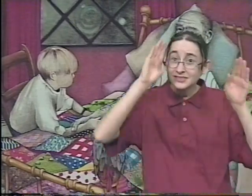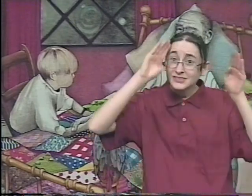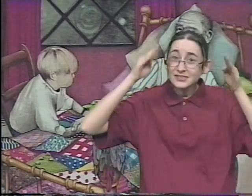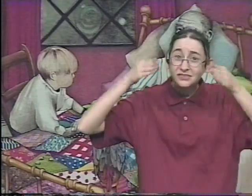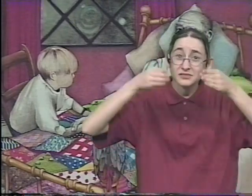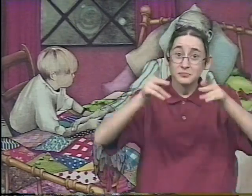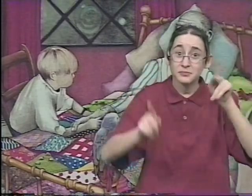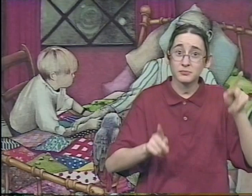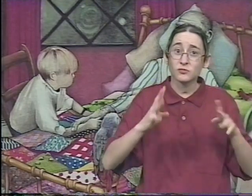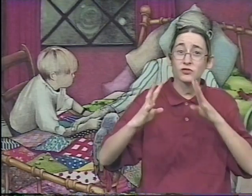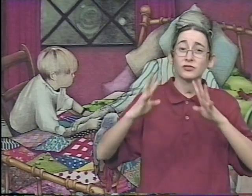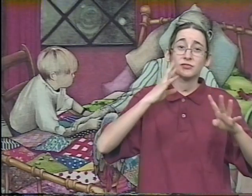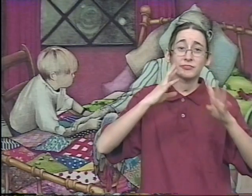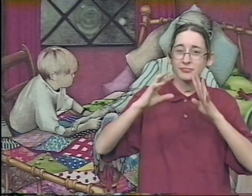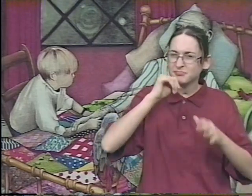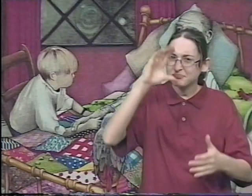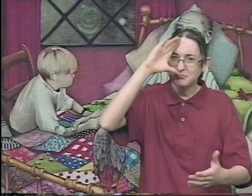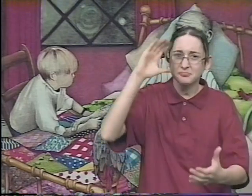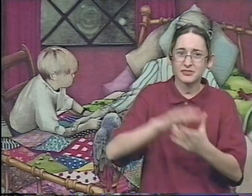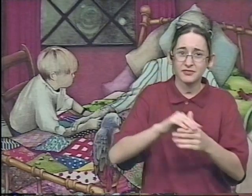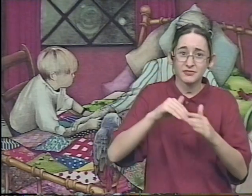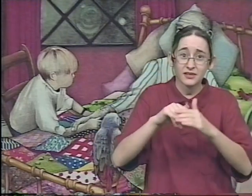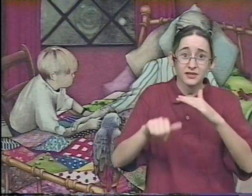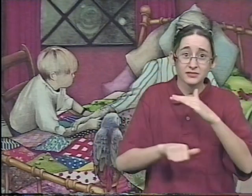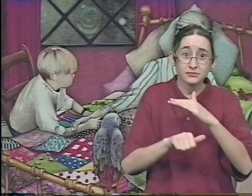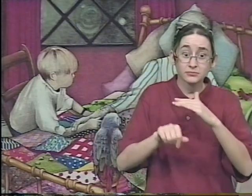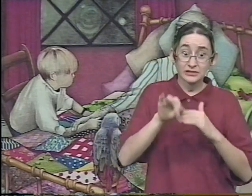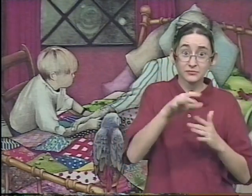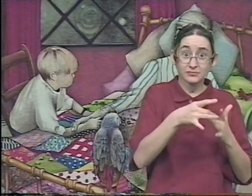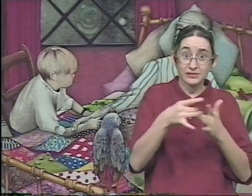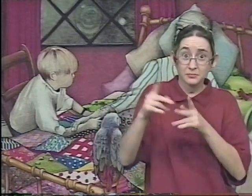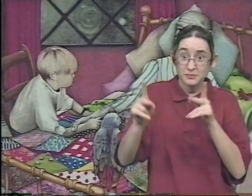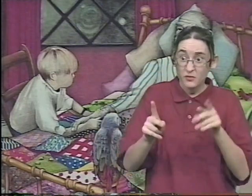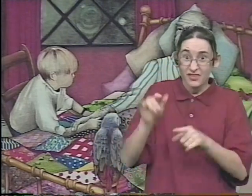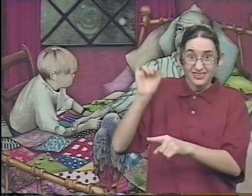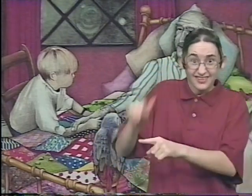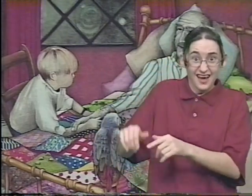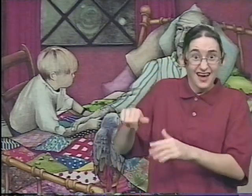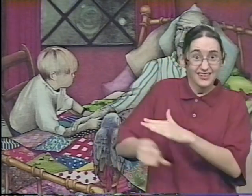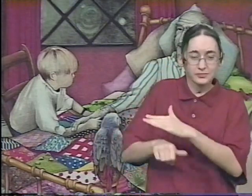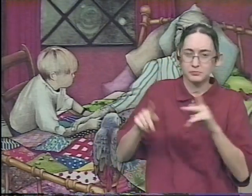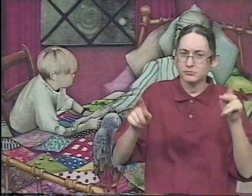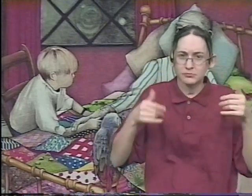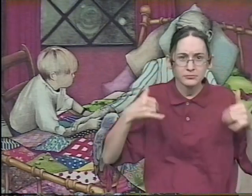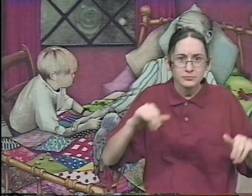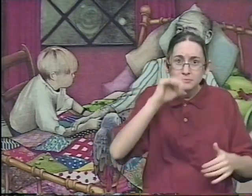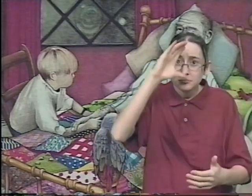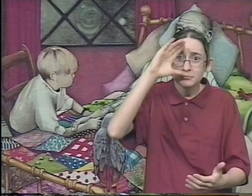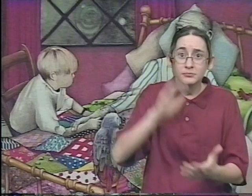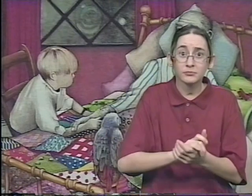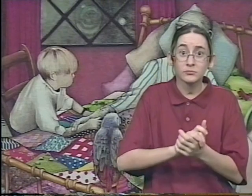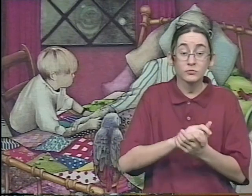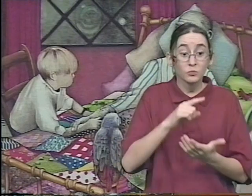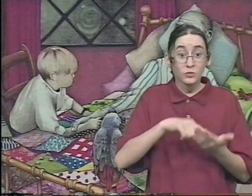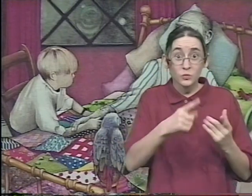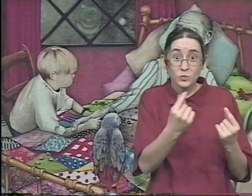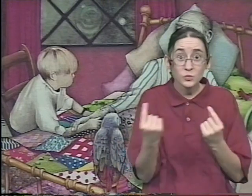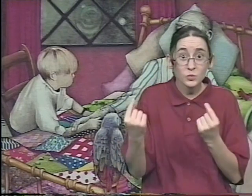They won't let me go anywhere." " Atlantis is right here, all around you," he said. "You have to learn how to look for it."